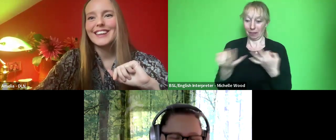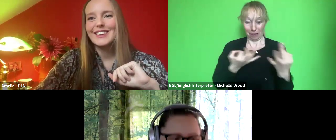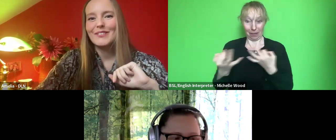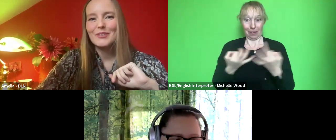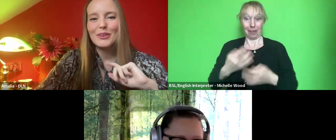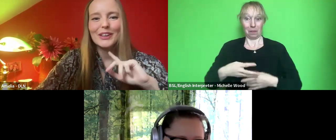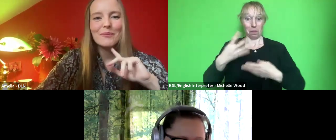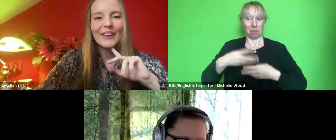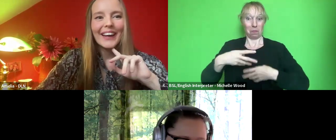thank you so much, Miriam.